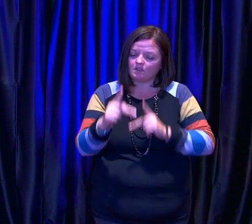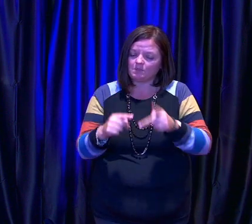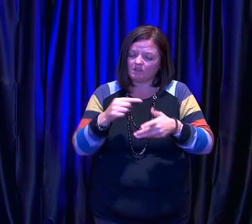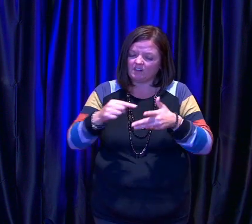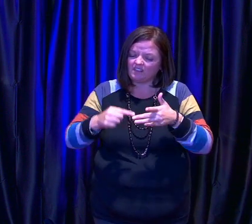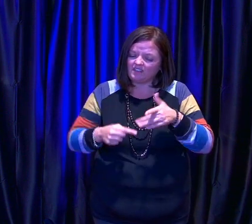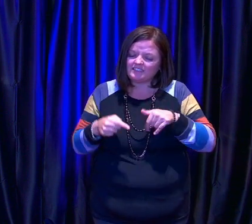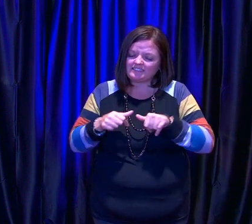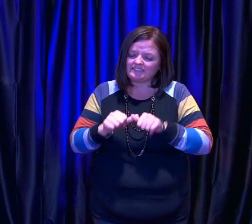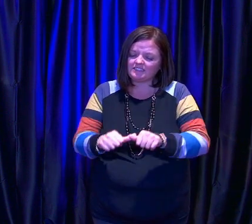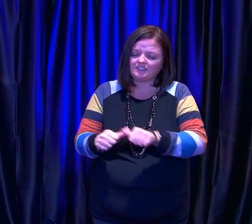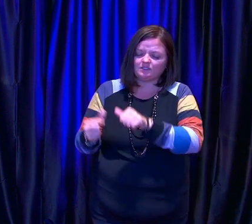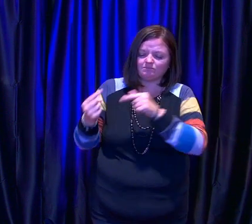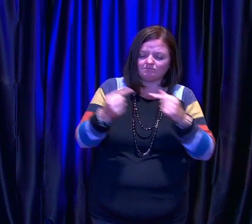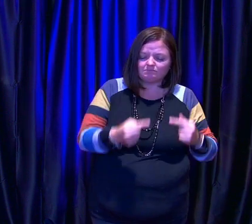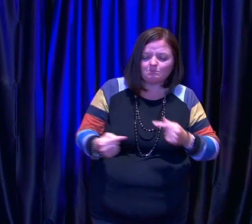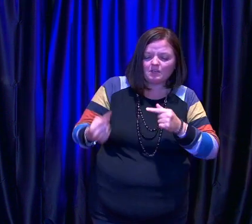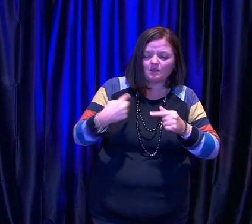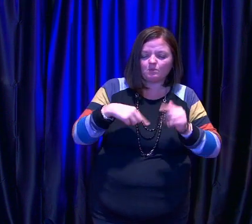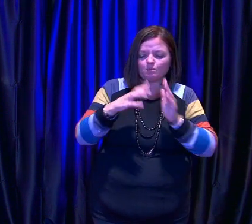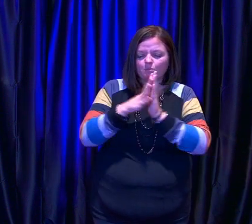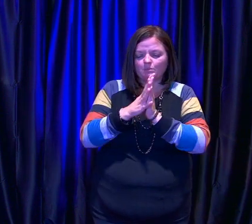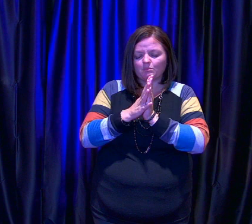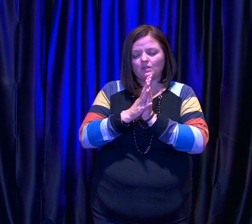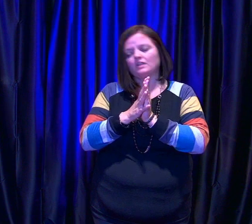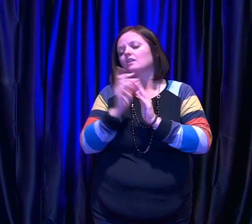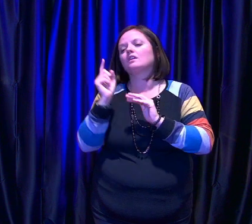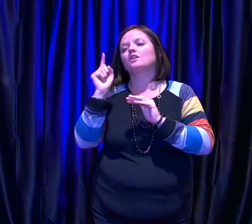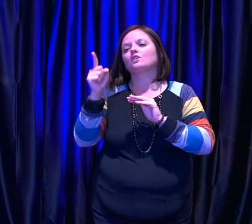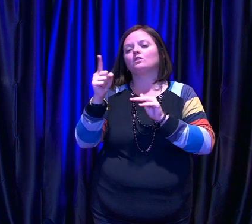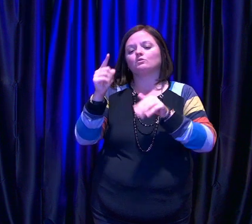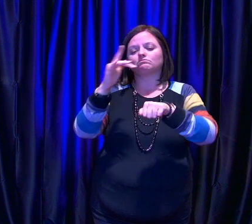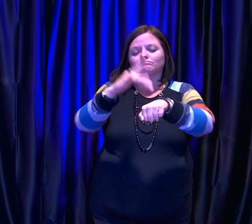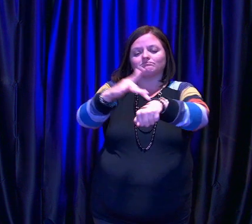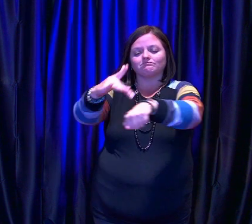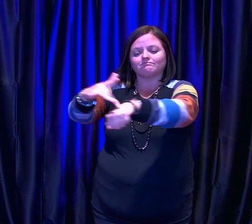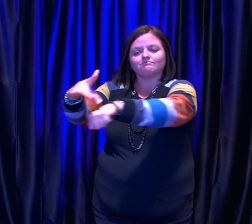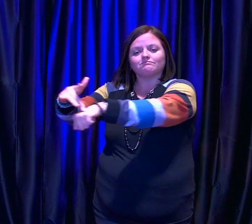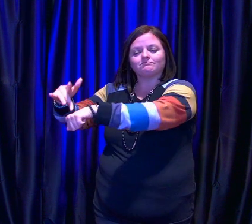battling we pray that you would be with each of those